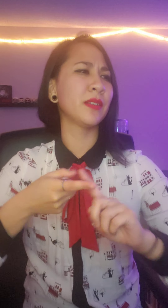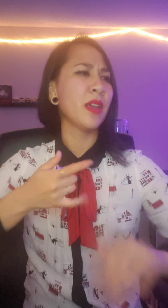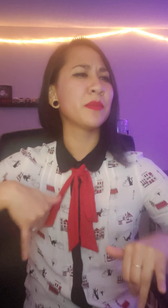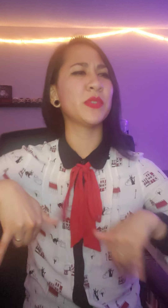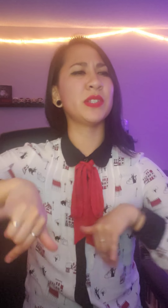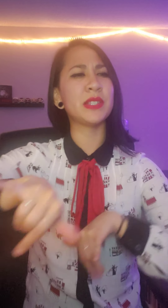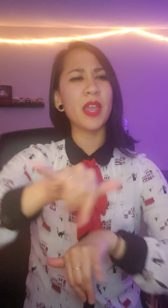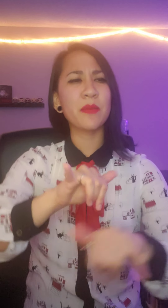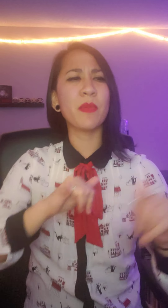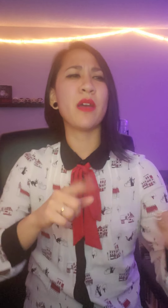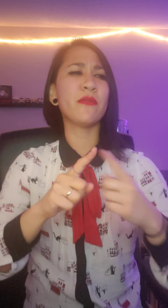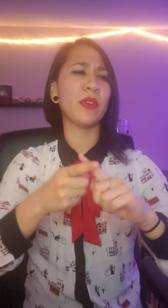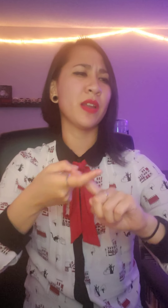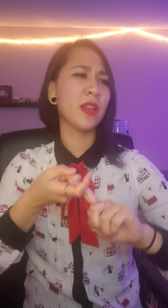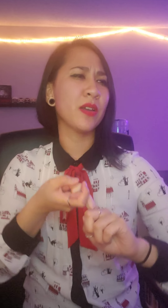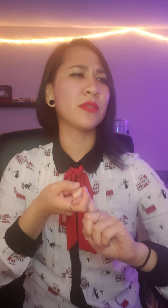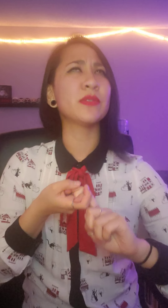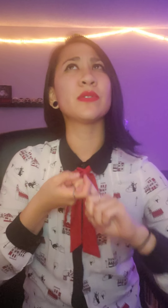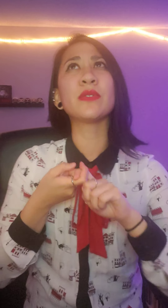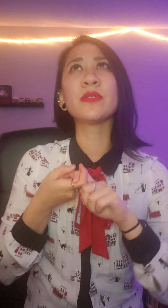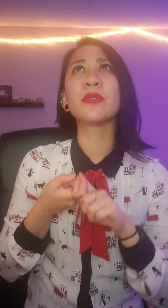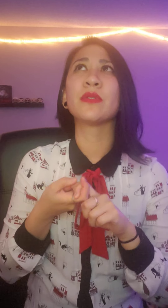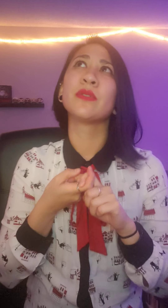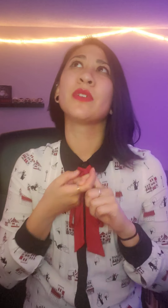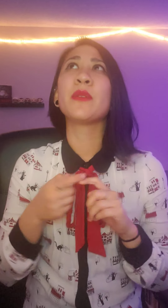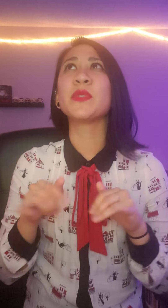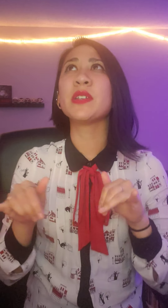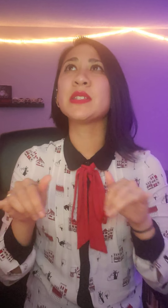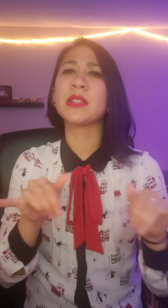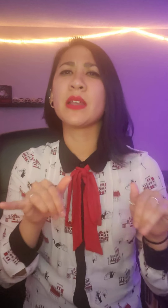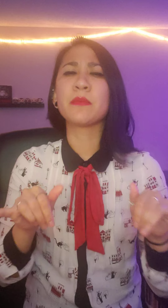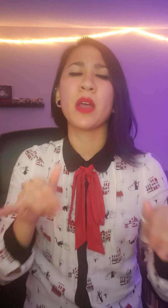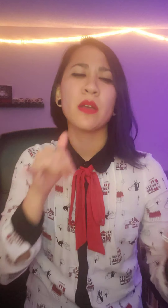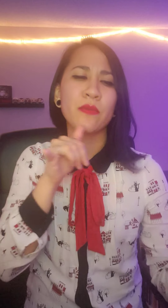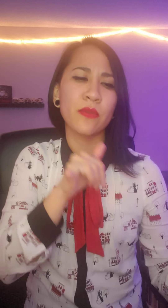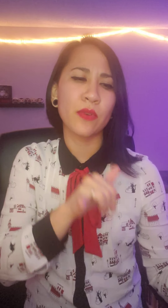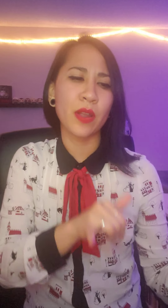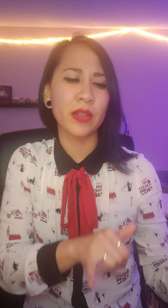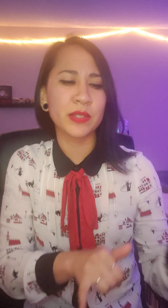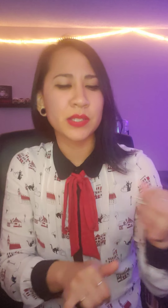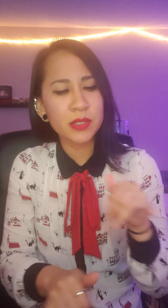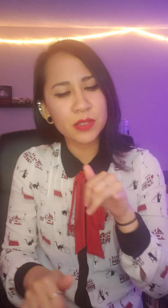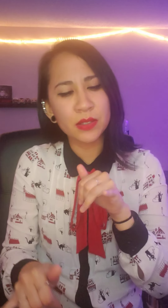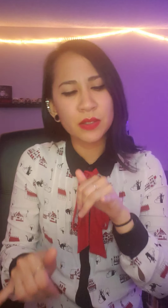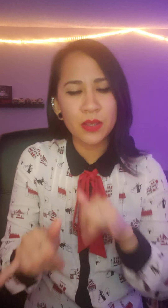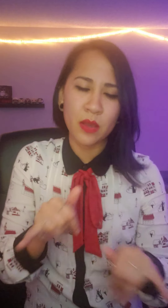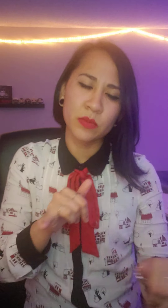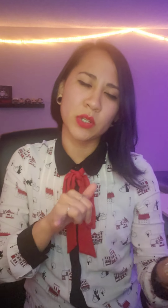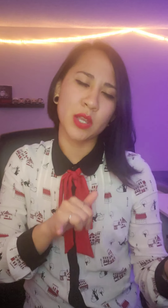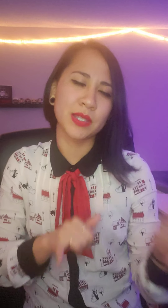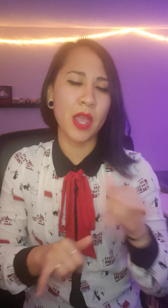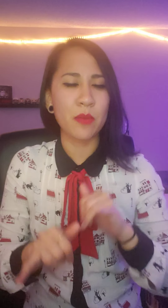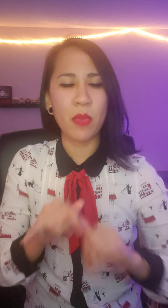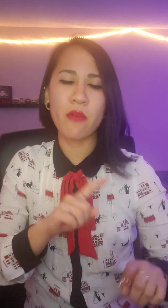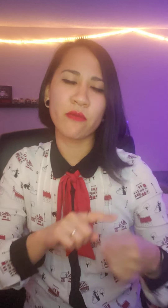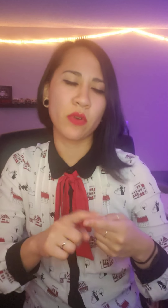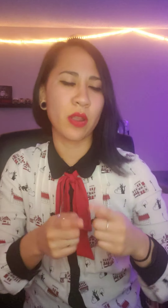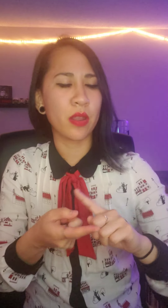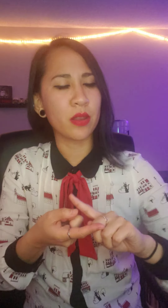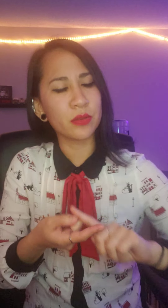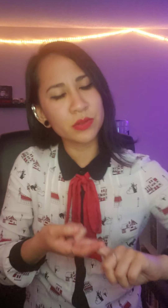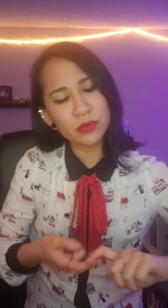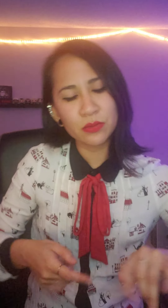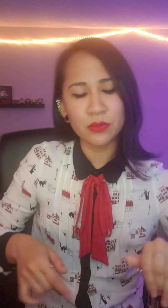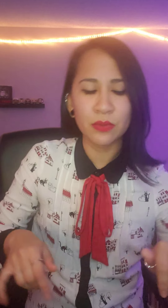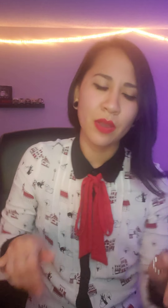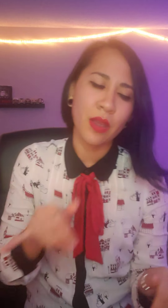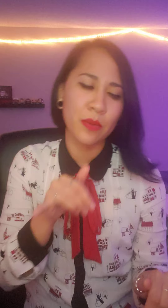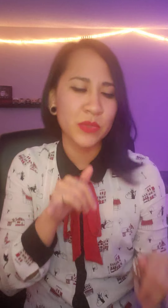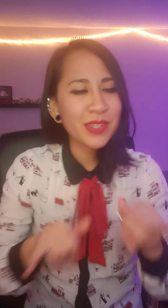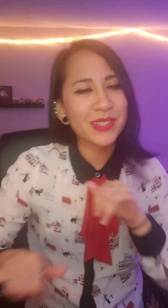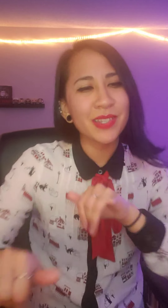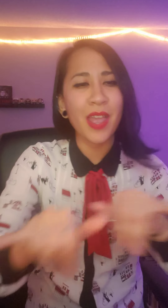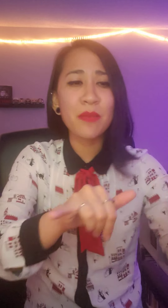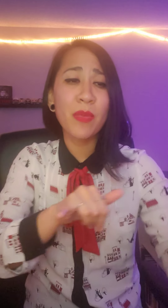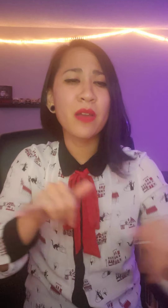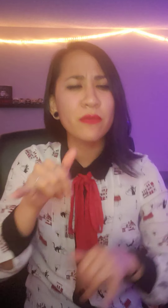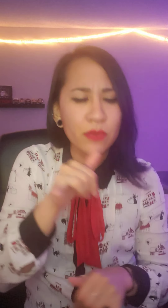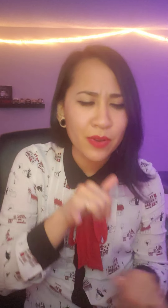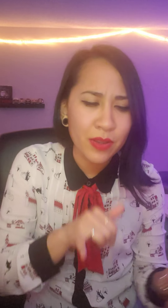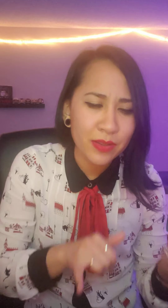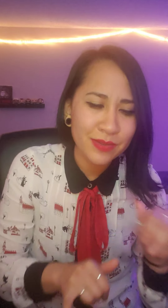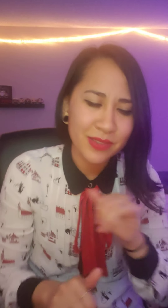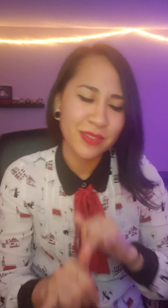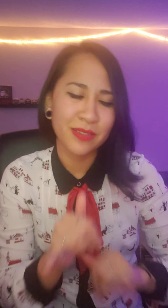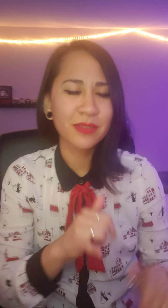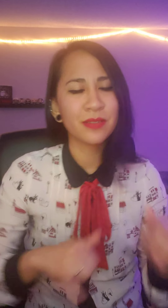(I'm sick and tired of waiting) I'm just like my friends (I'm just waiting by the phone)